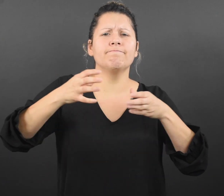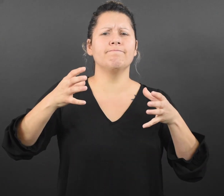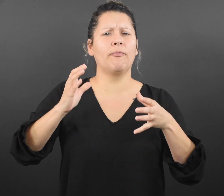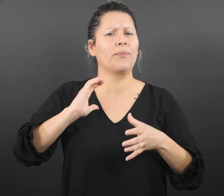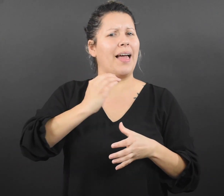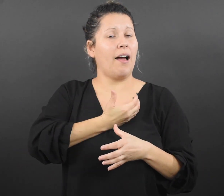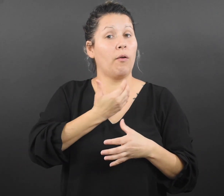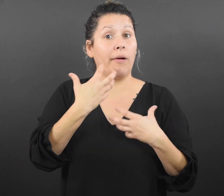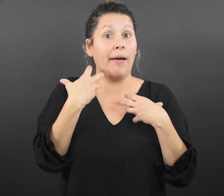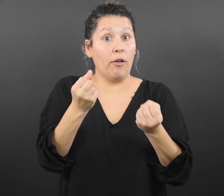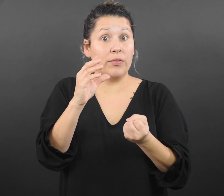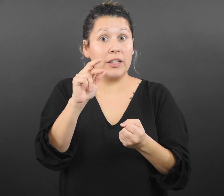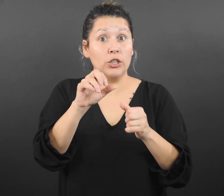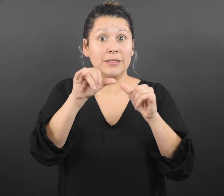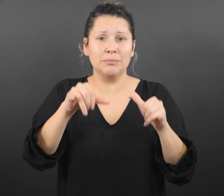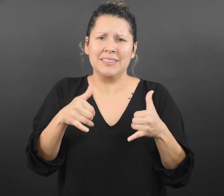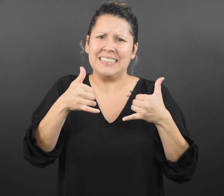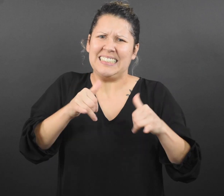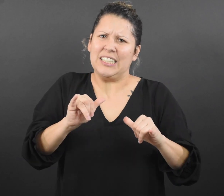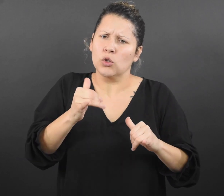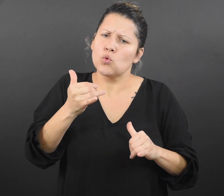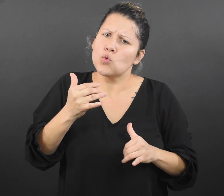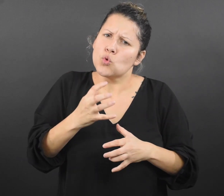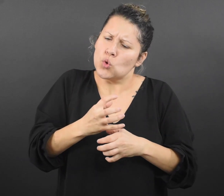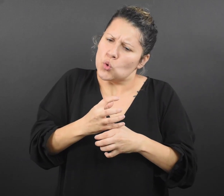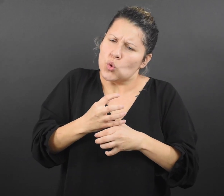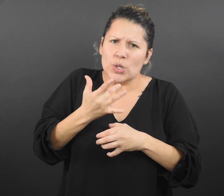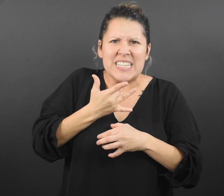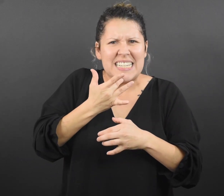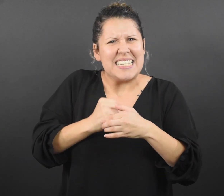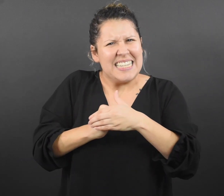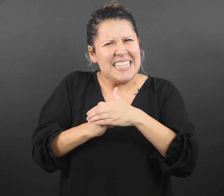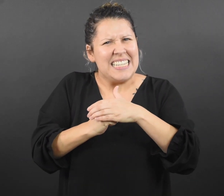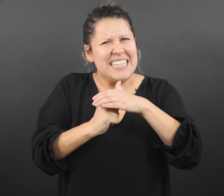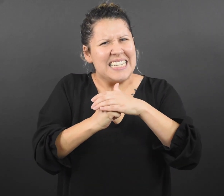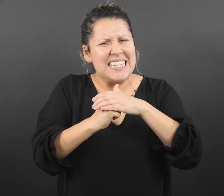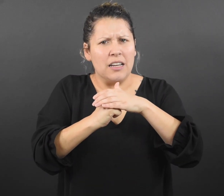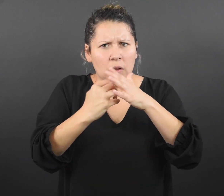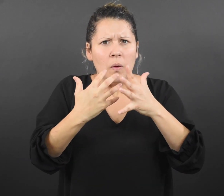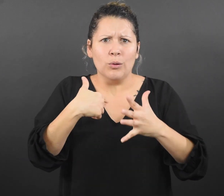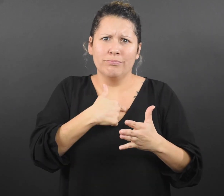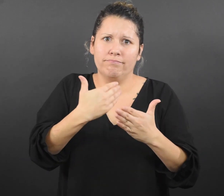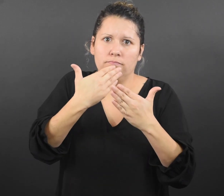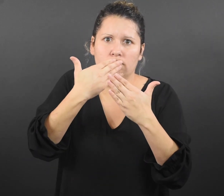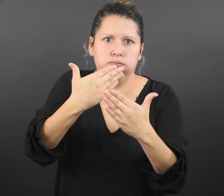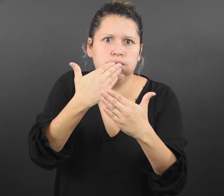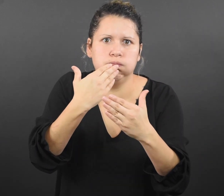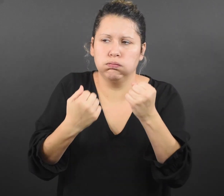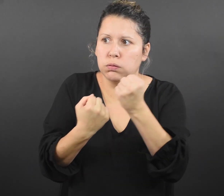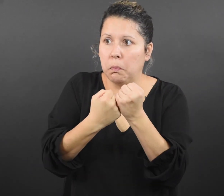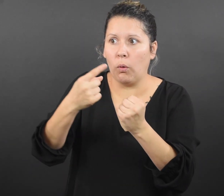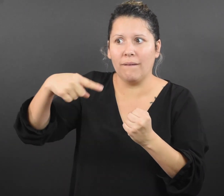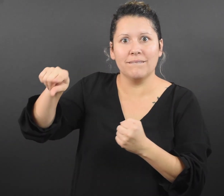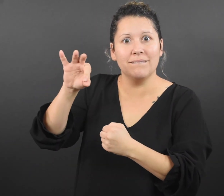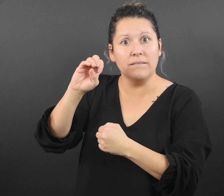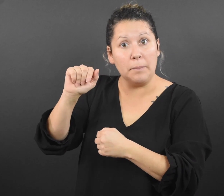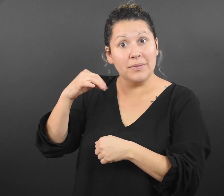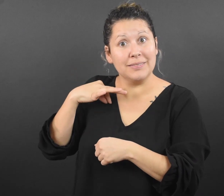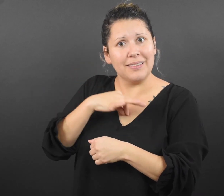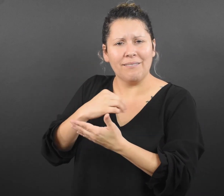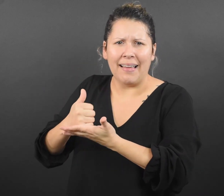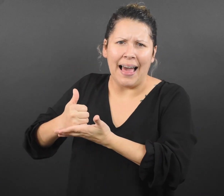so we are thankful for the support of these FEMA staff to help bolster our capacity.